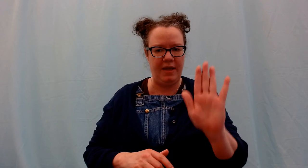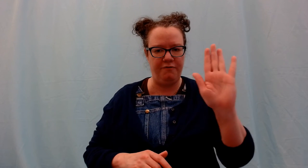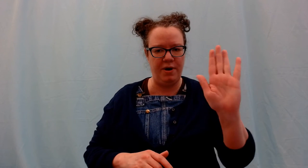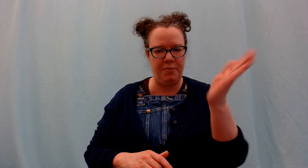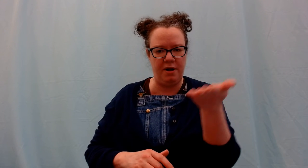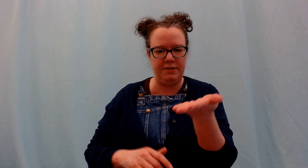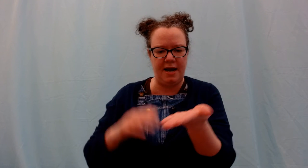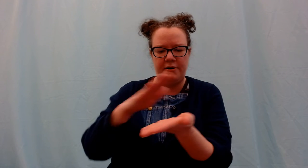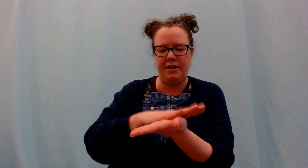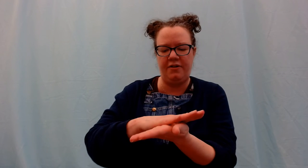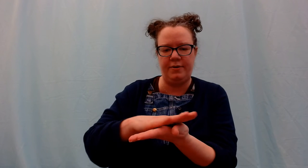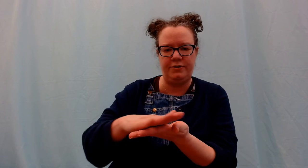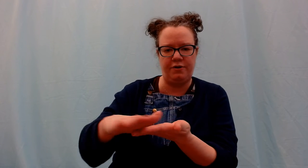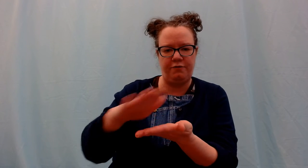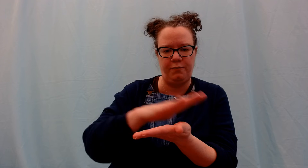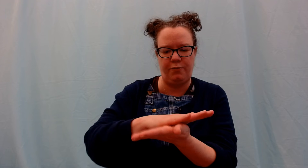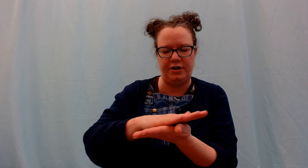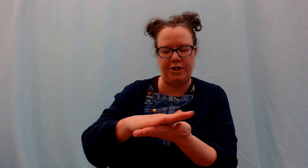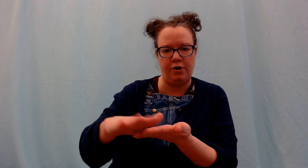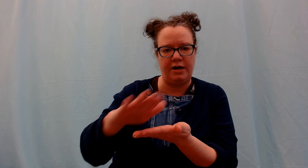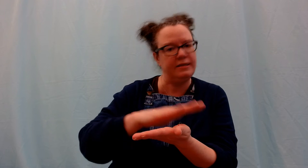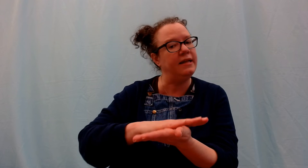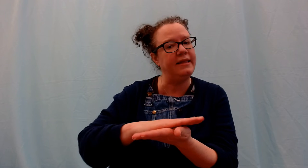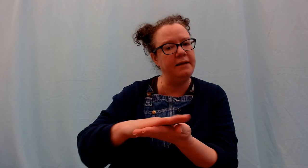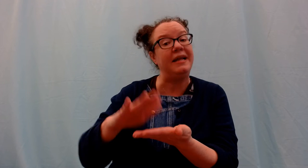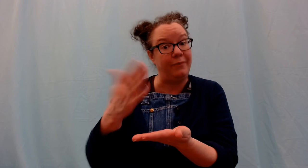have one palm down and the other one's sort of brushing across it like that like we're